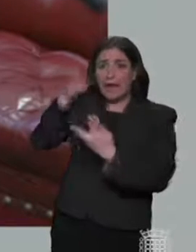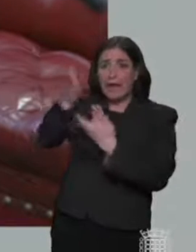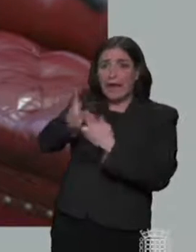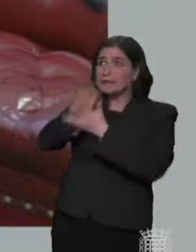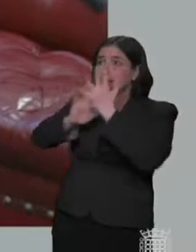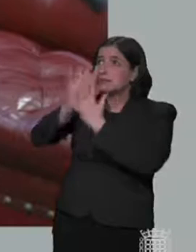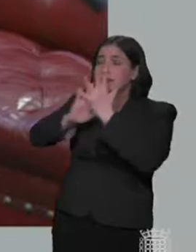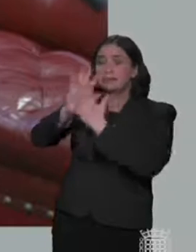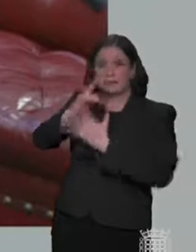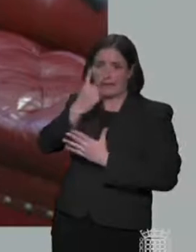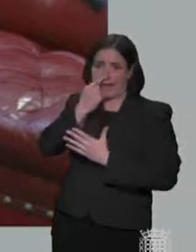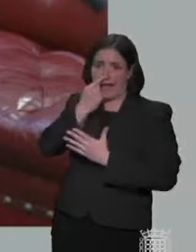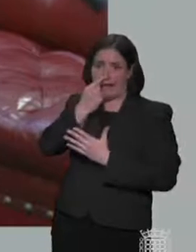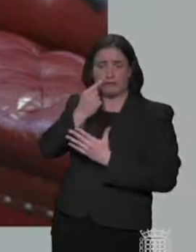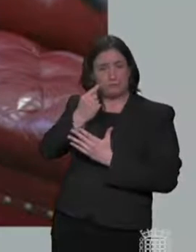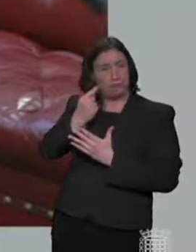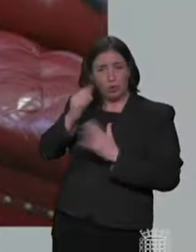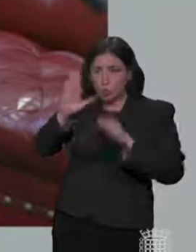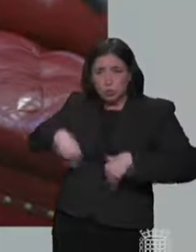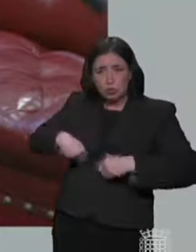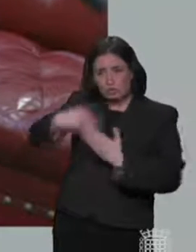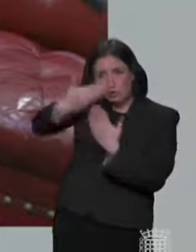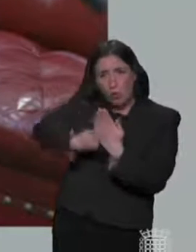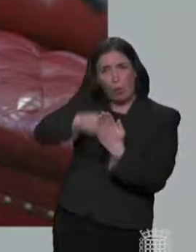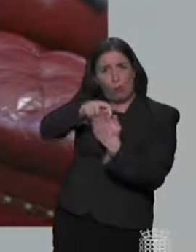concerned that while professionals working with families are supposed to give balance information